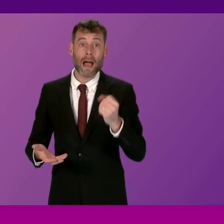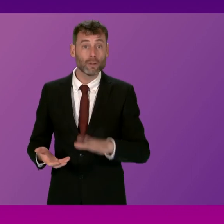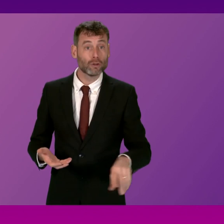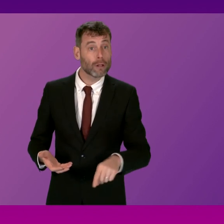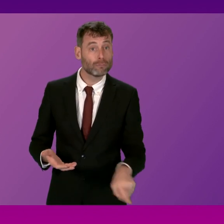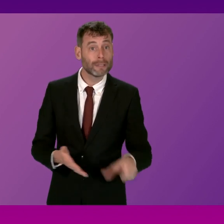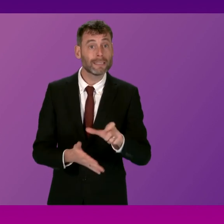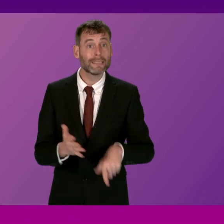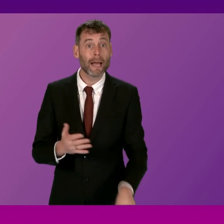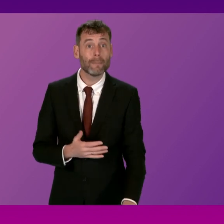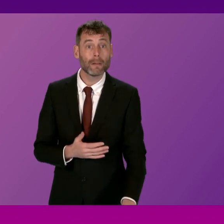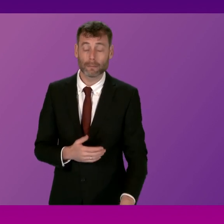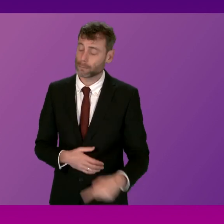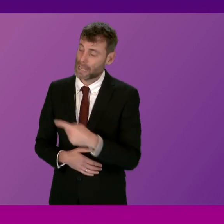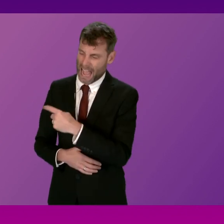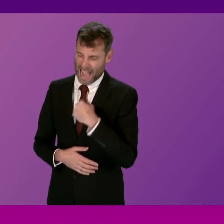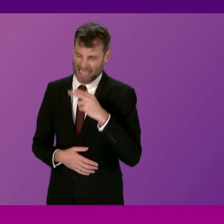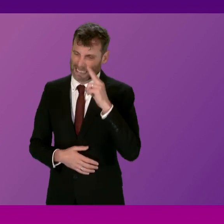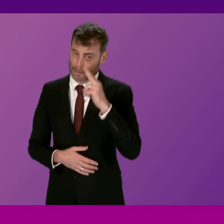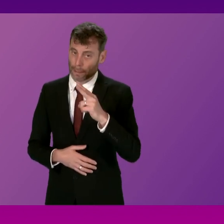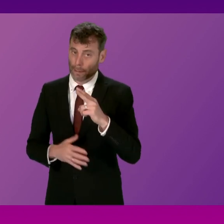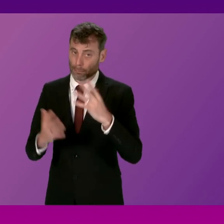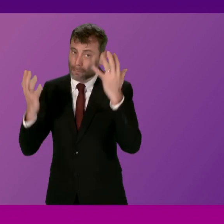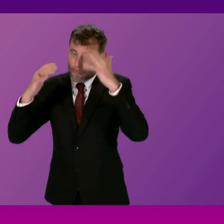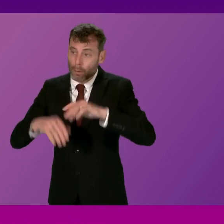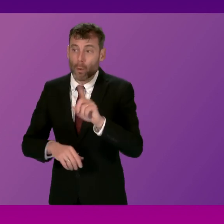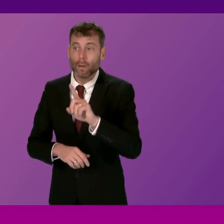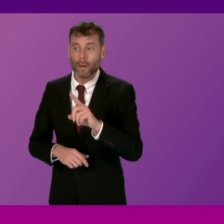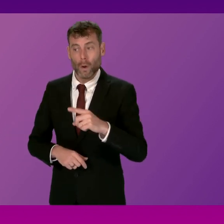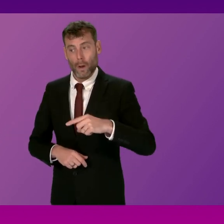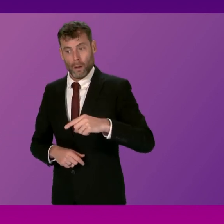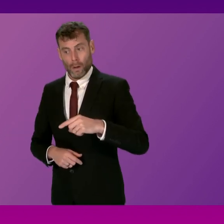Something is fundamentally wrong in our provision—in the safety net that we in this place seek